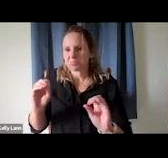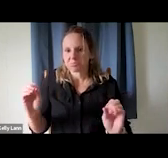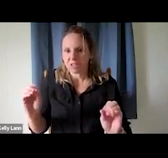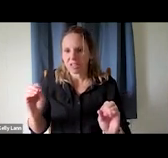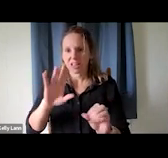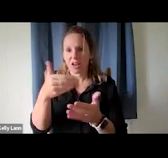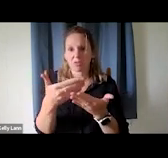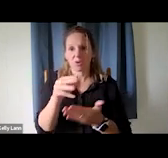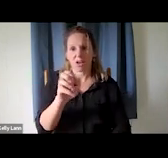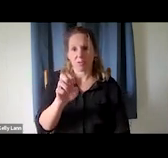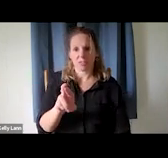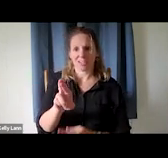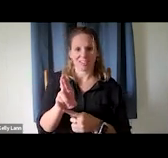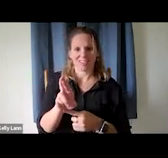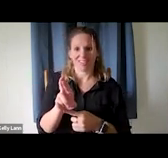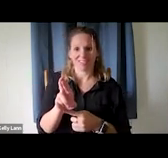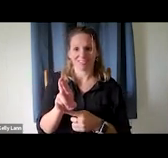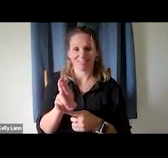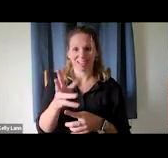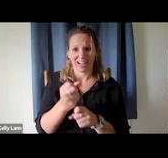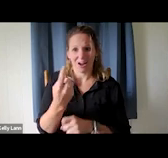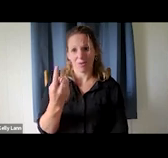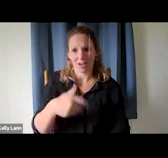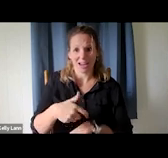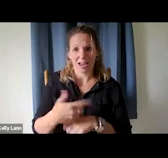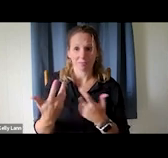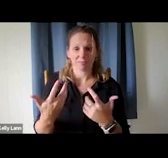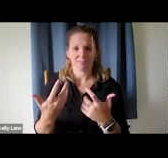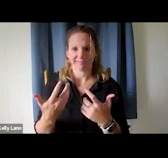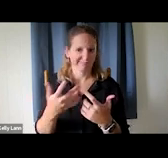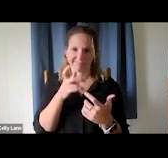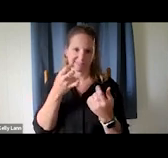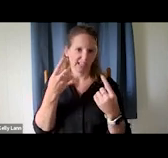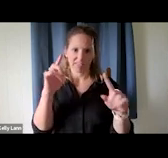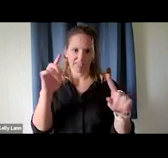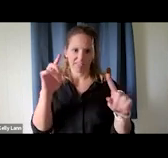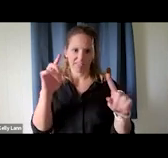of an MSR substance use section I received once, which I would call ineffectual and unacceptable.